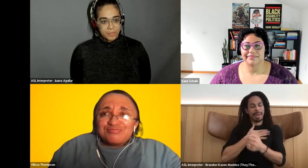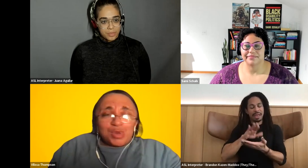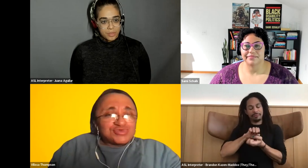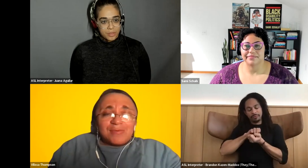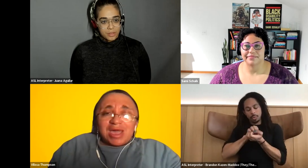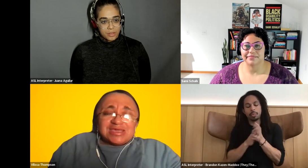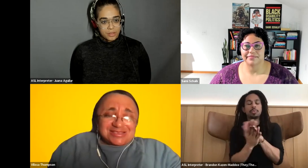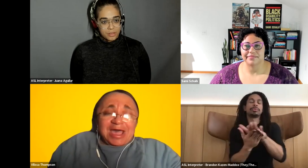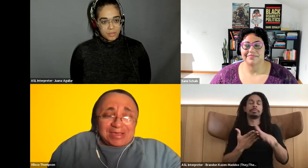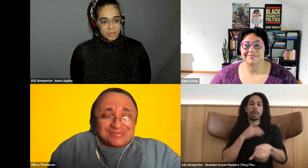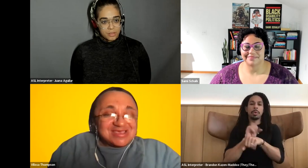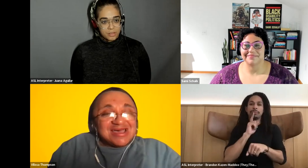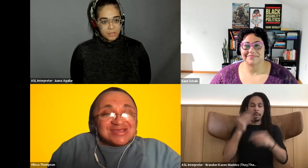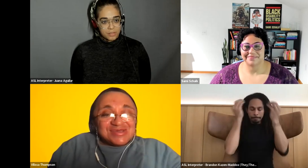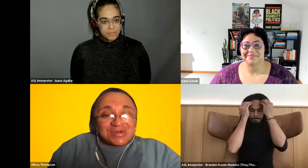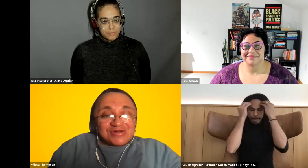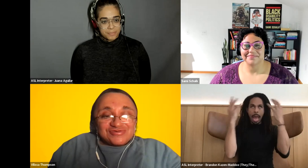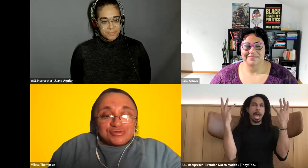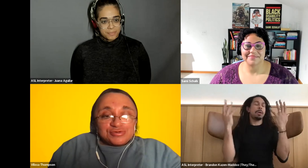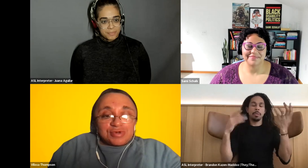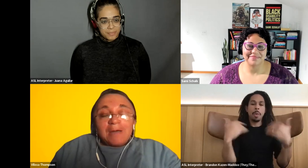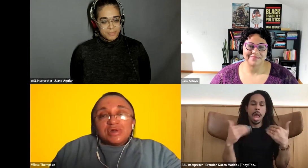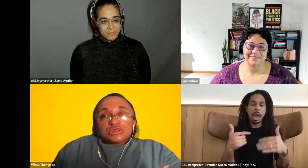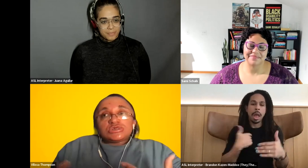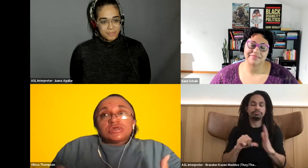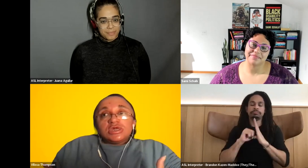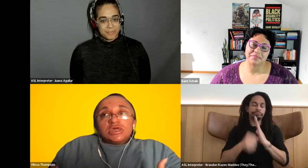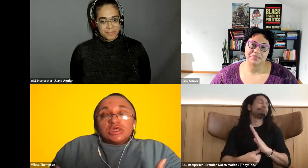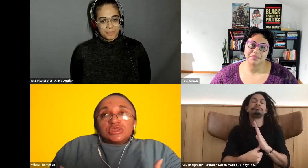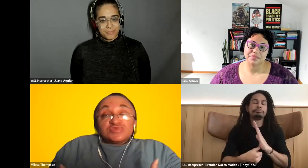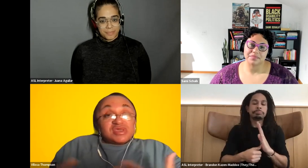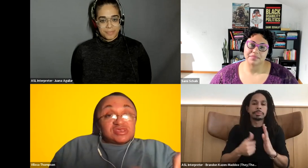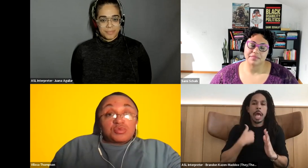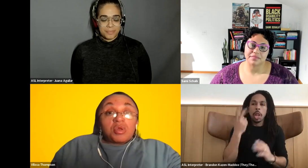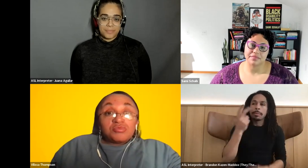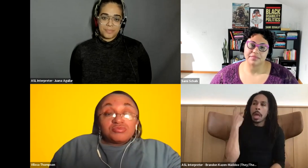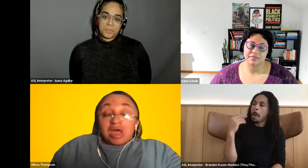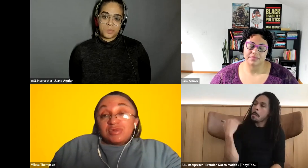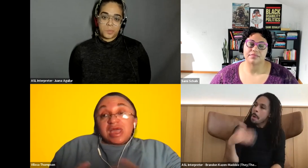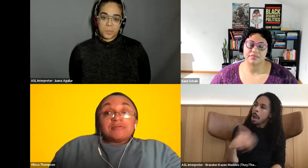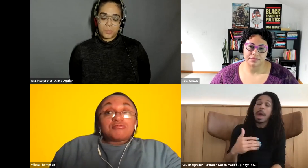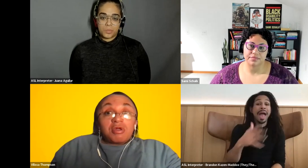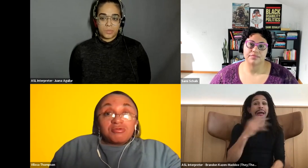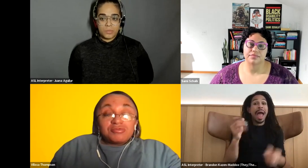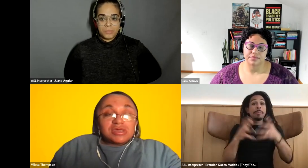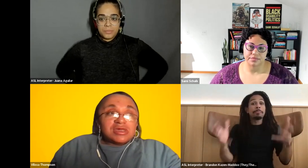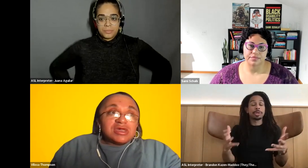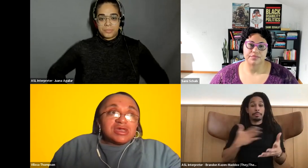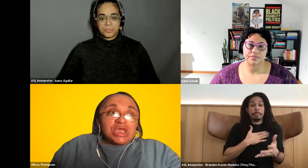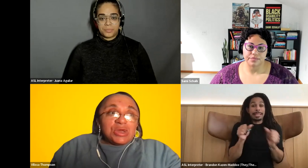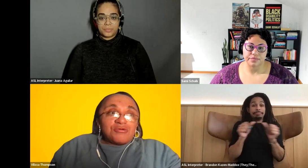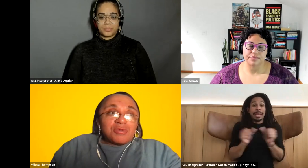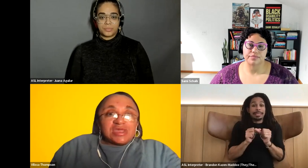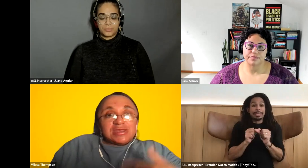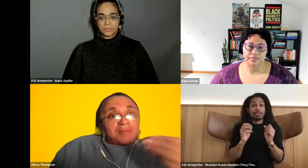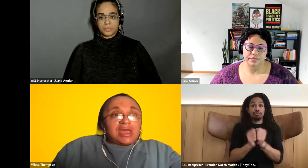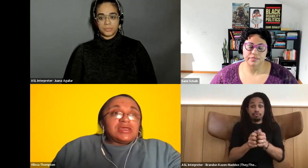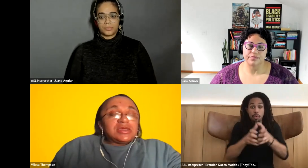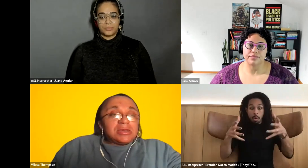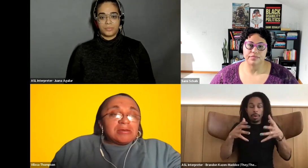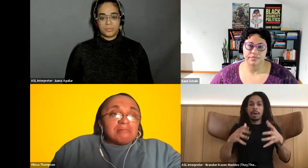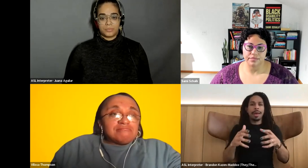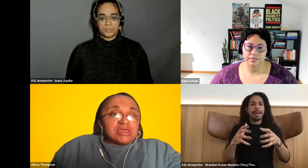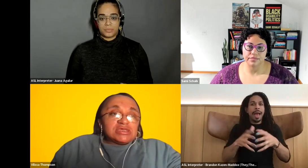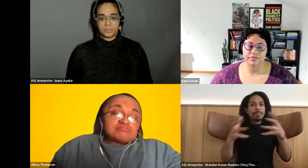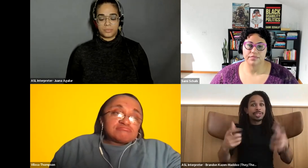Vilissa Thompson: bloqs my mind at times. You know as to how much the space has grown, how much I have grown. you know, from being in my mid